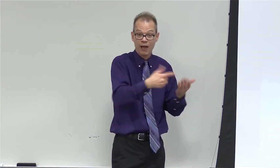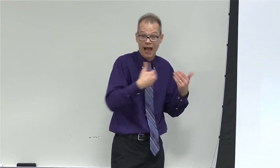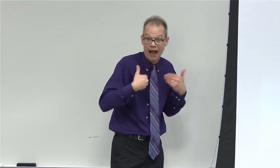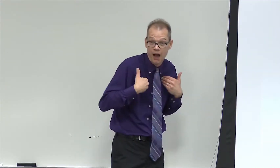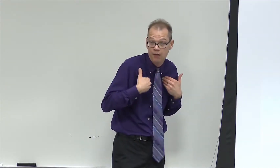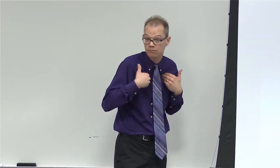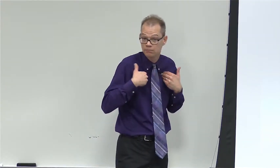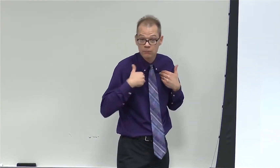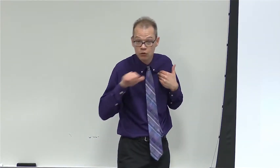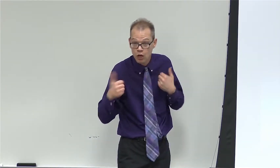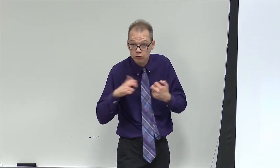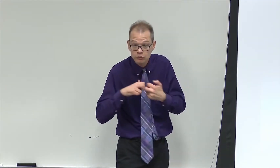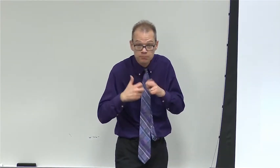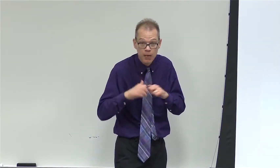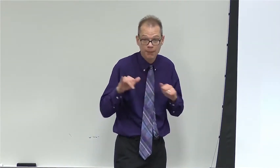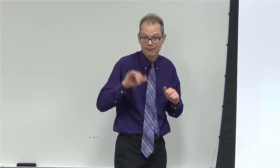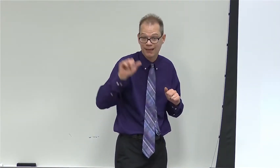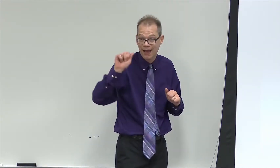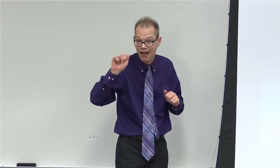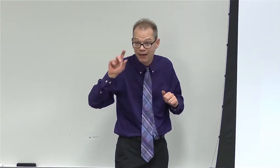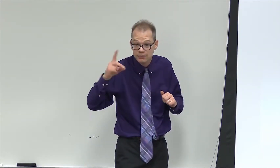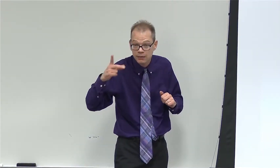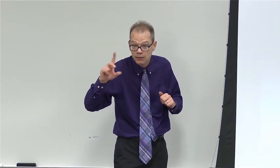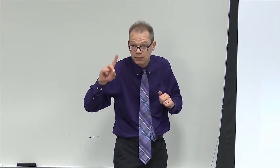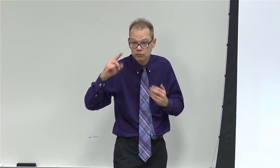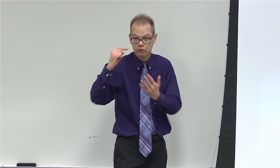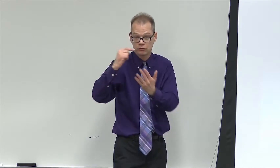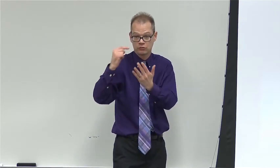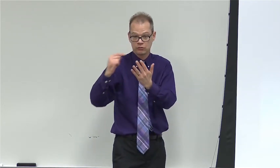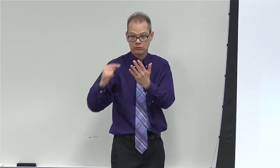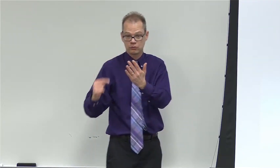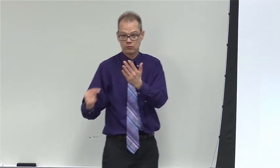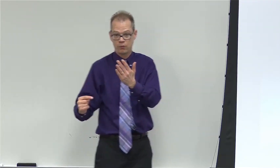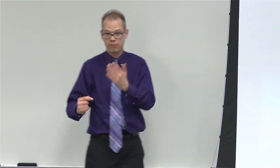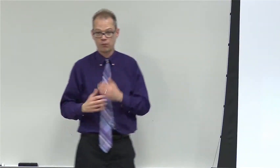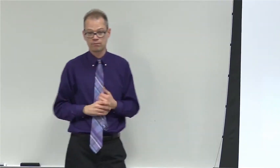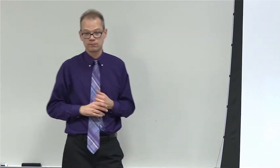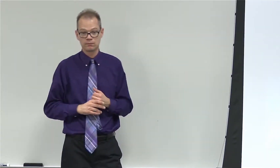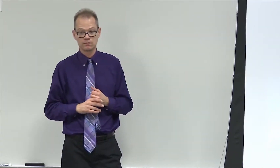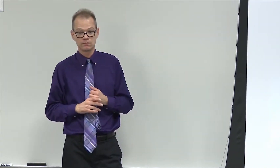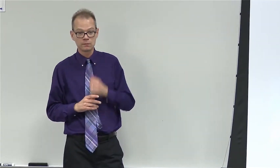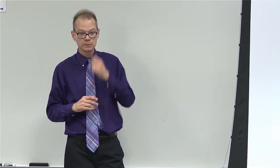if everything was going along ok with them, also related to children with ADHD.